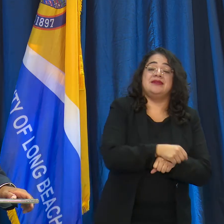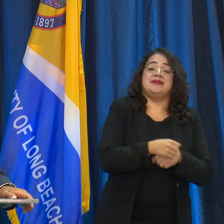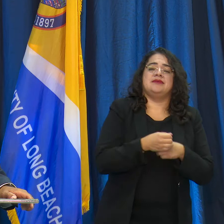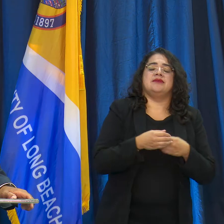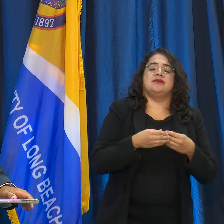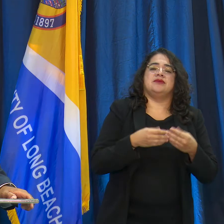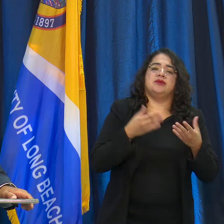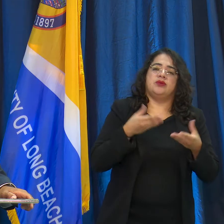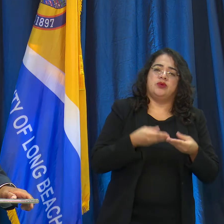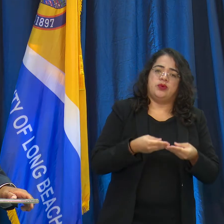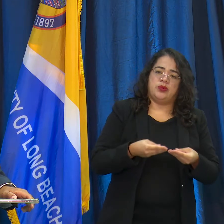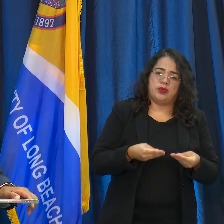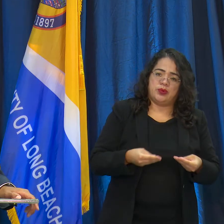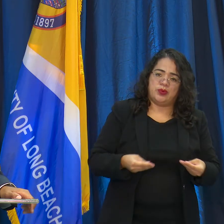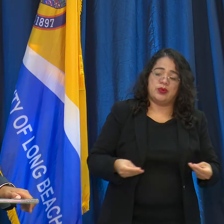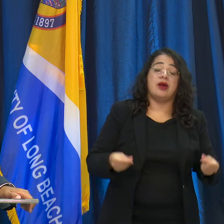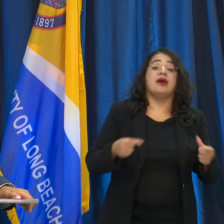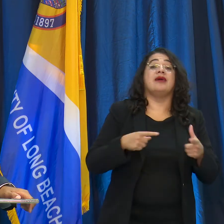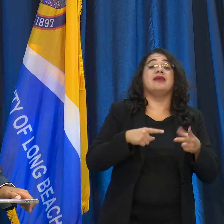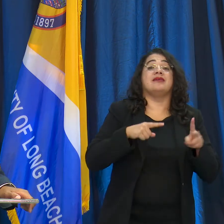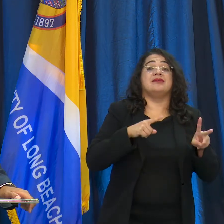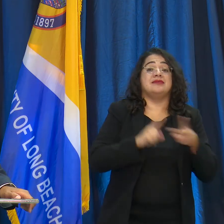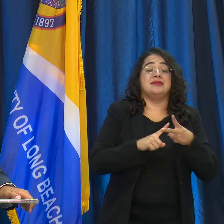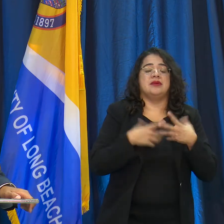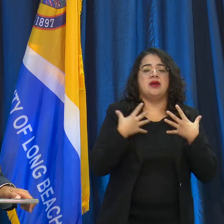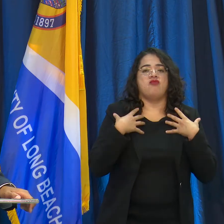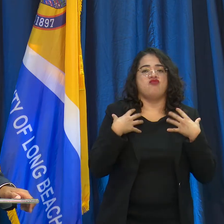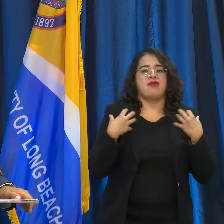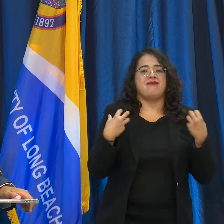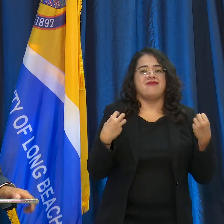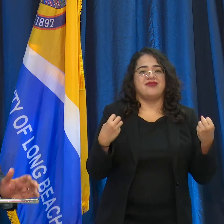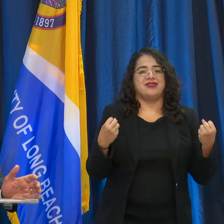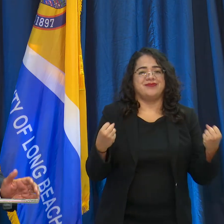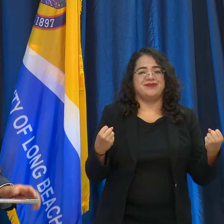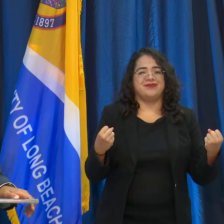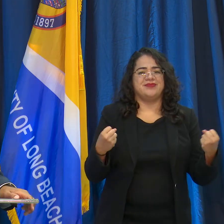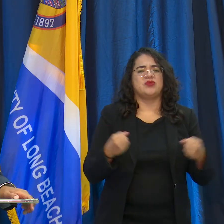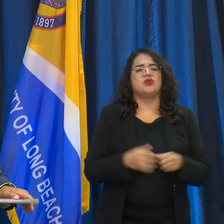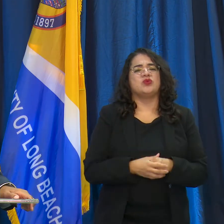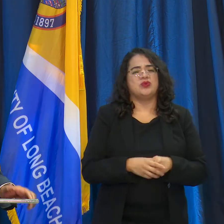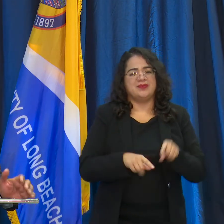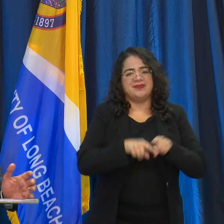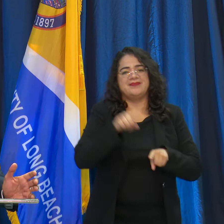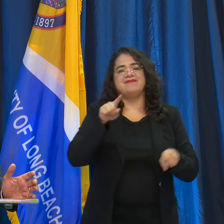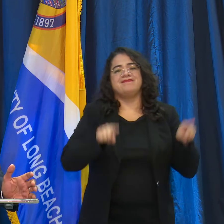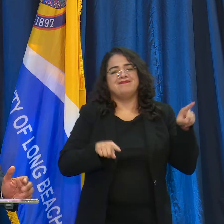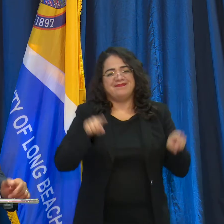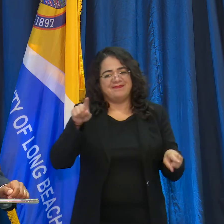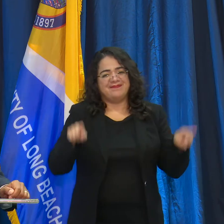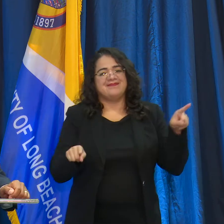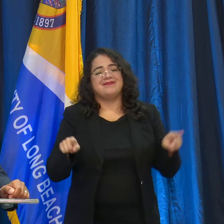to need to recover, and the recovery varies for different people, and it's difficult for different people.